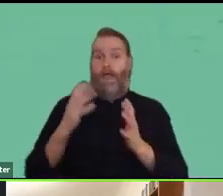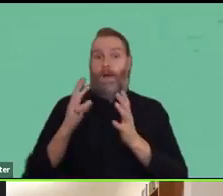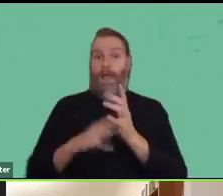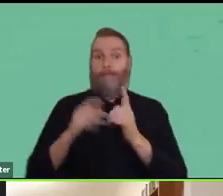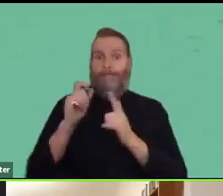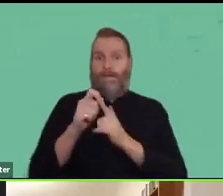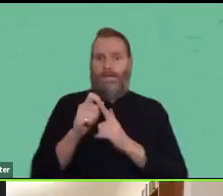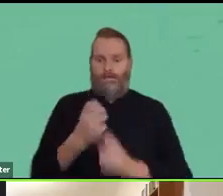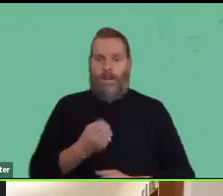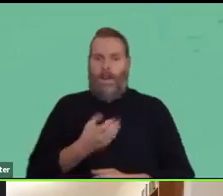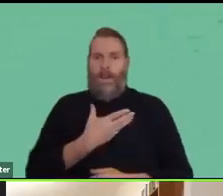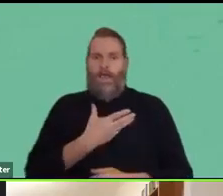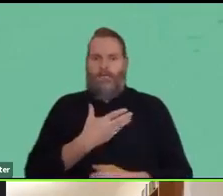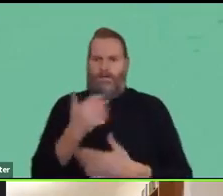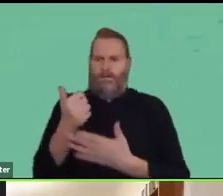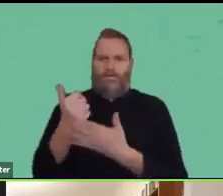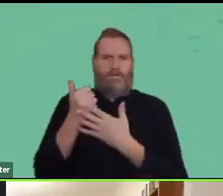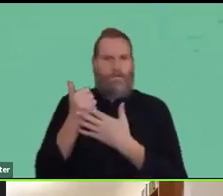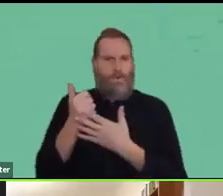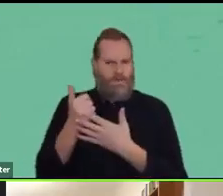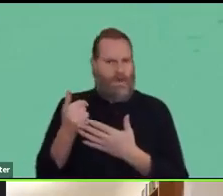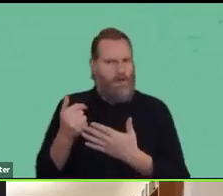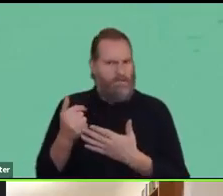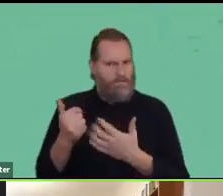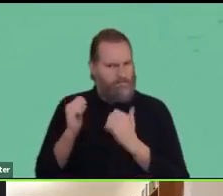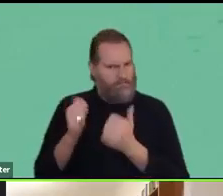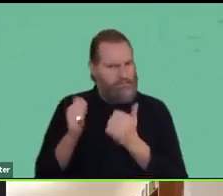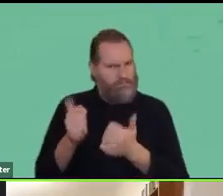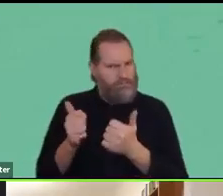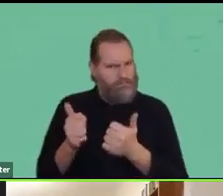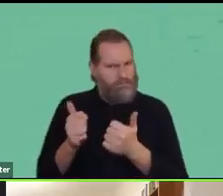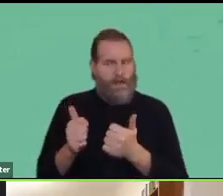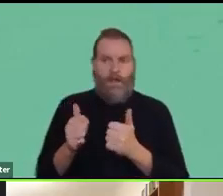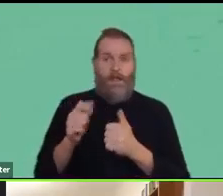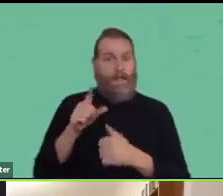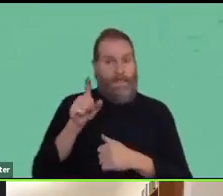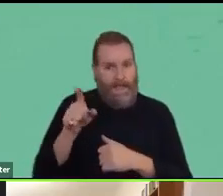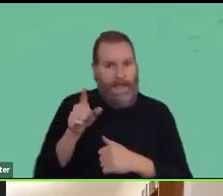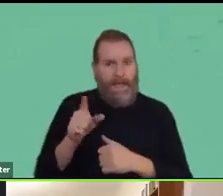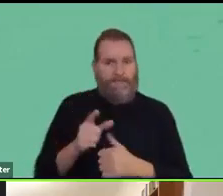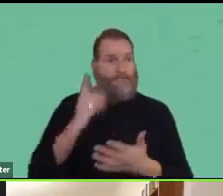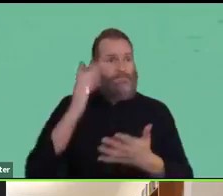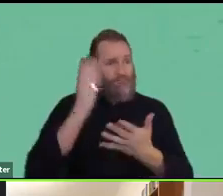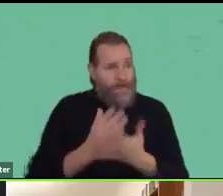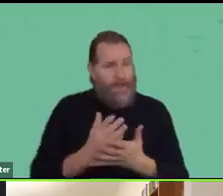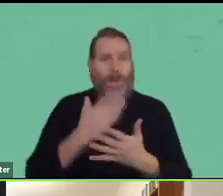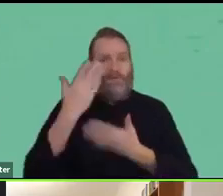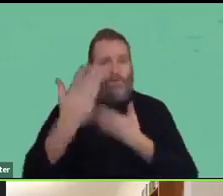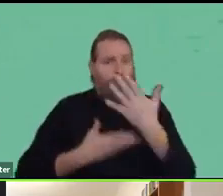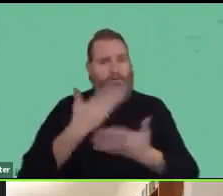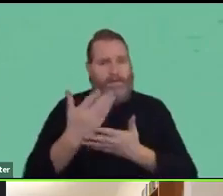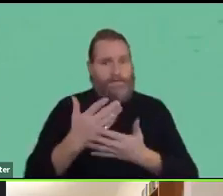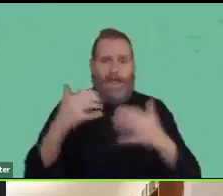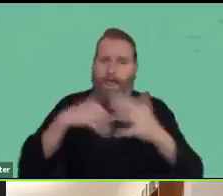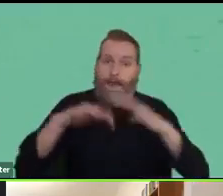we're giving real personal stories, real facts, real figures, exposing